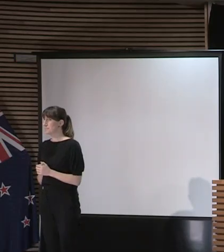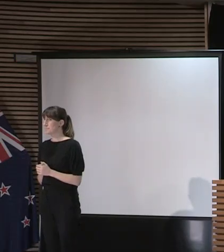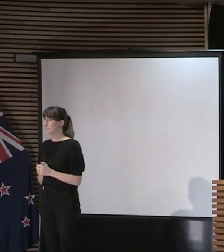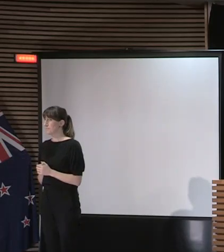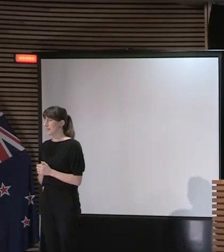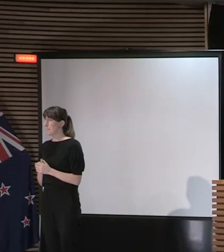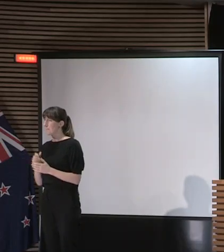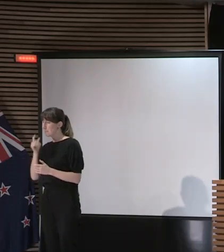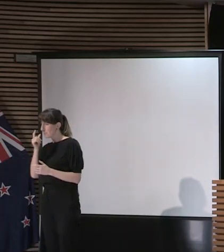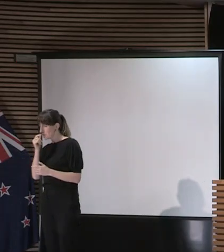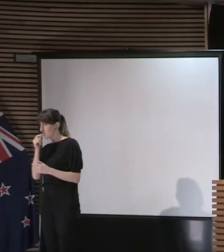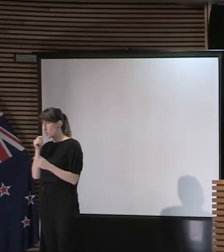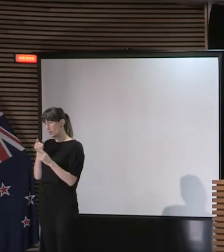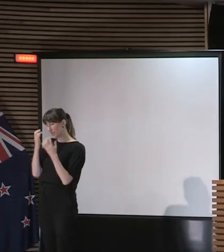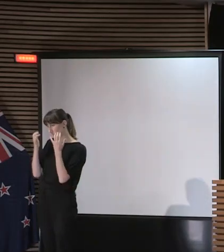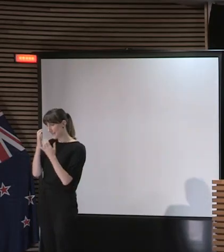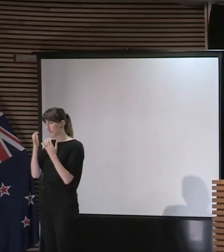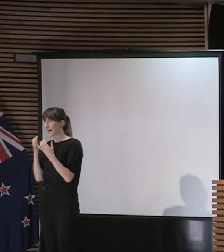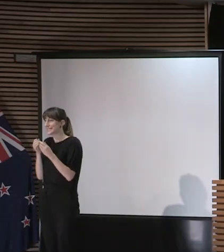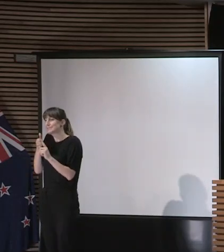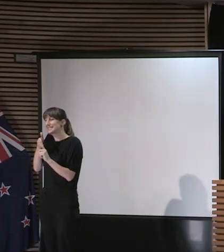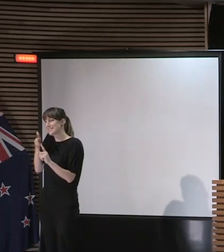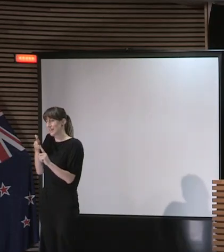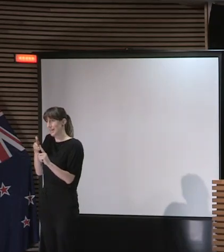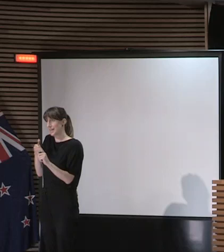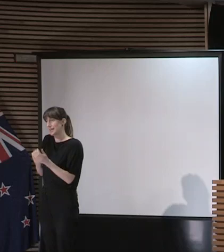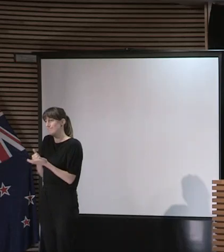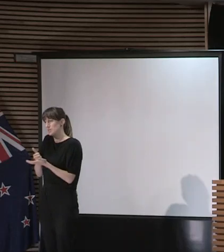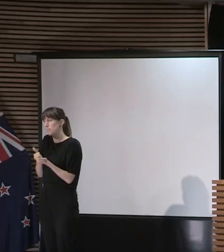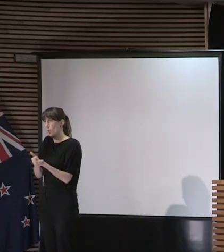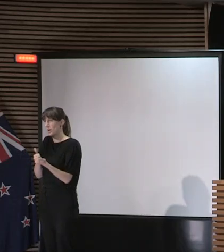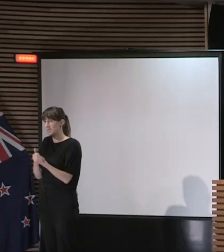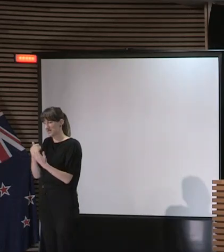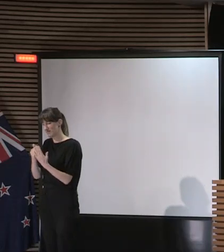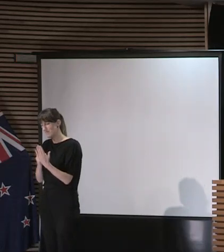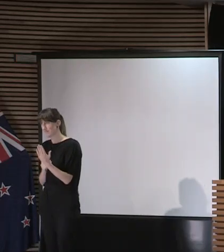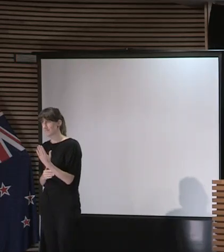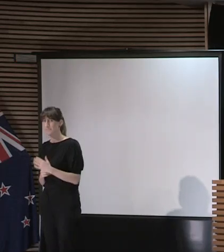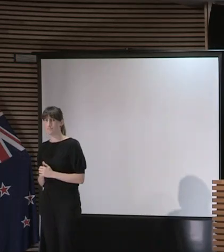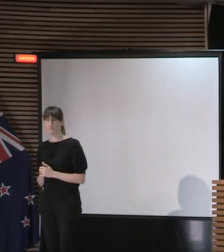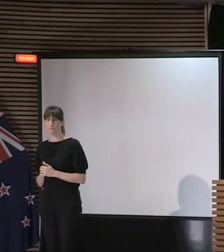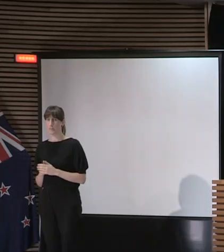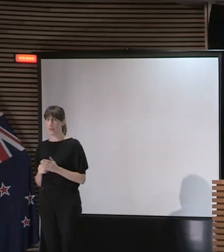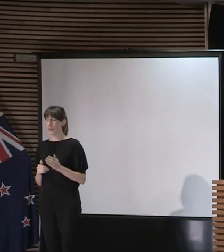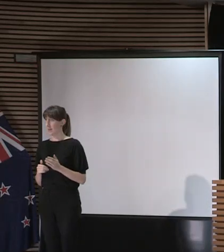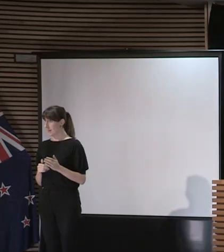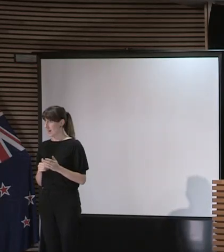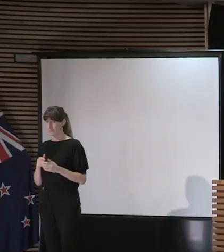a 12-week subsidy still in place and so, for us, it's actually looking at whether or not there are more specific initiatives that should be